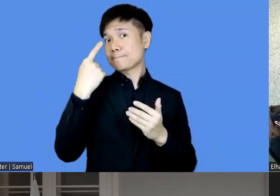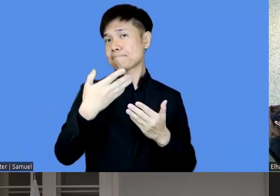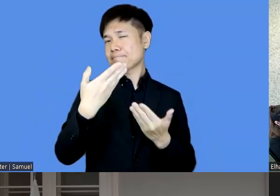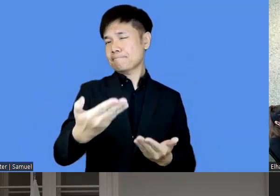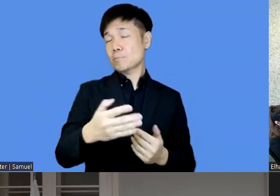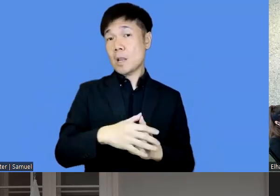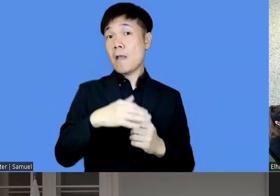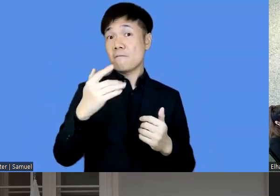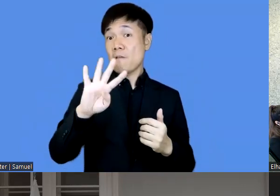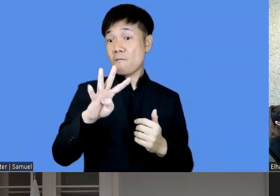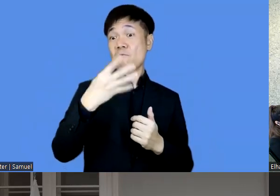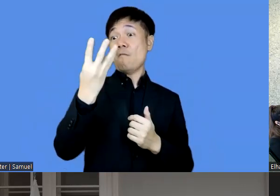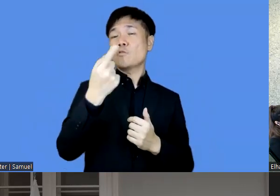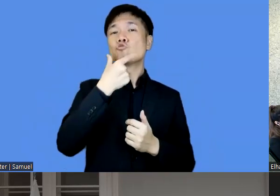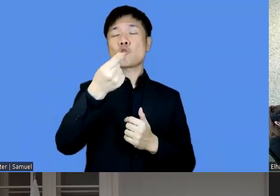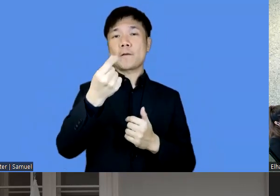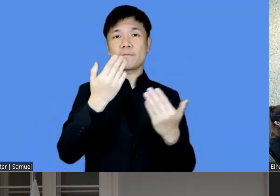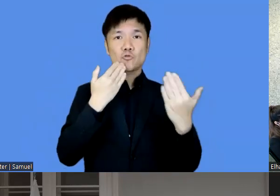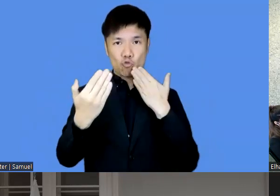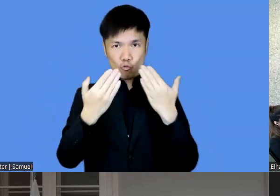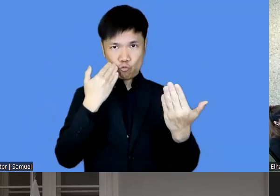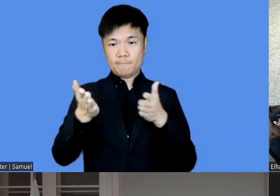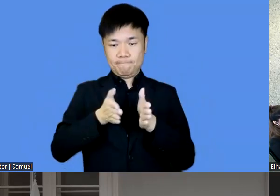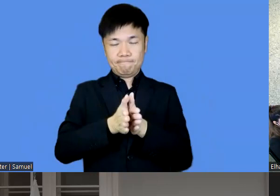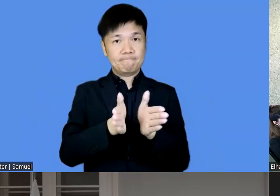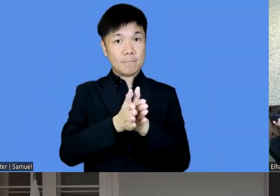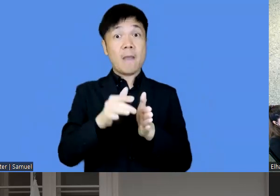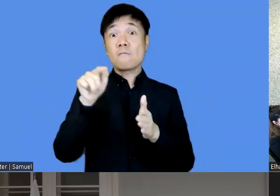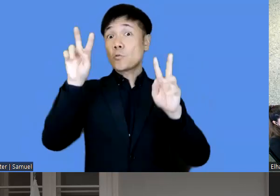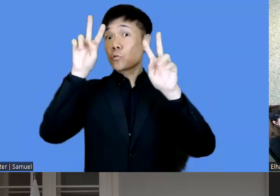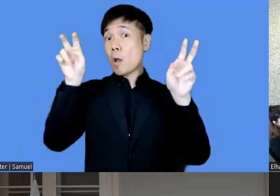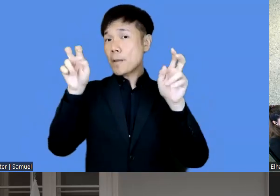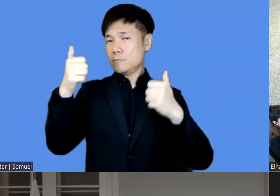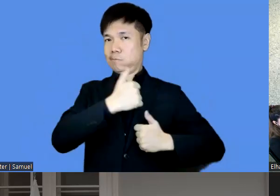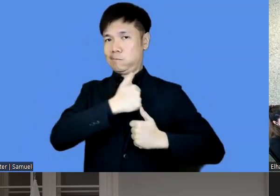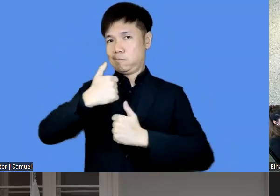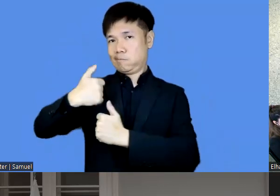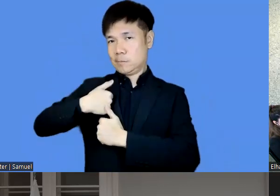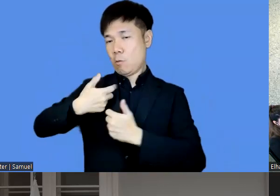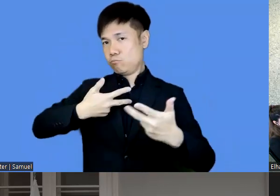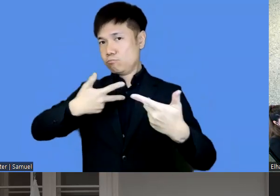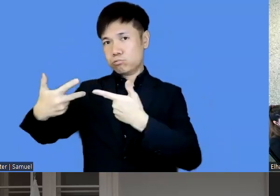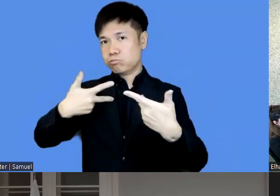fourth Geneva convention commentaries and on urban warfare and also in terms of promotion, I'd like to